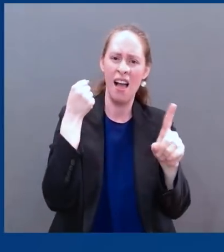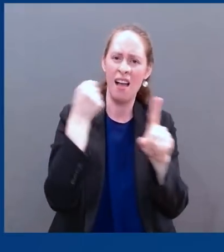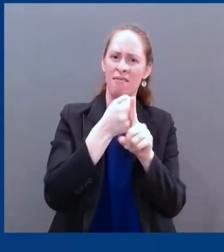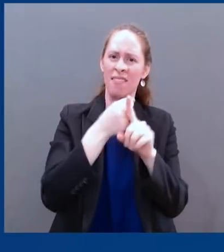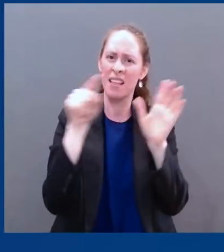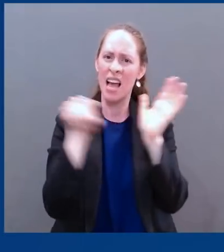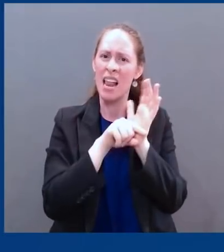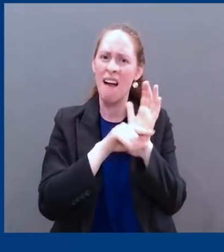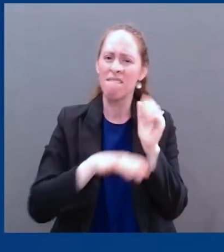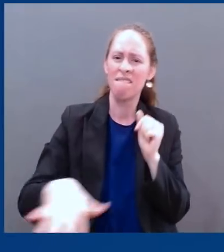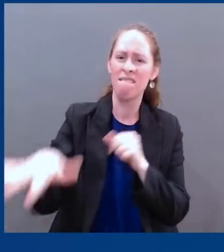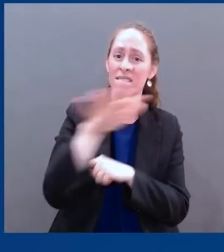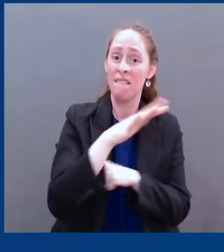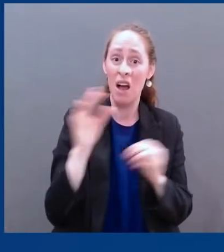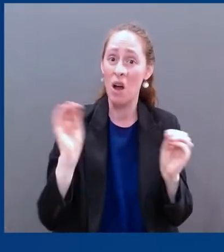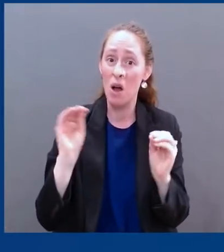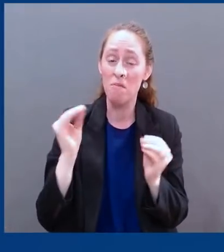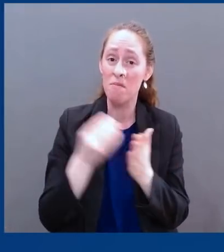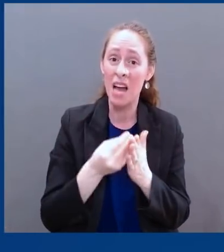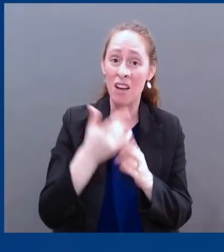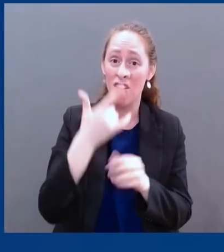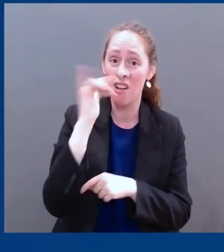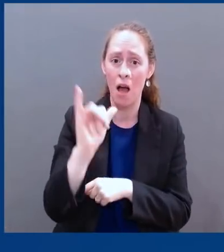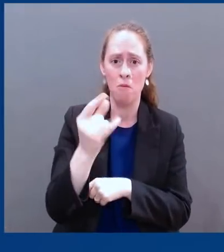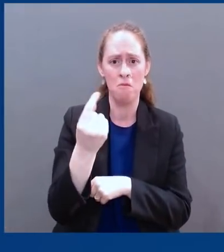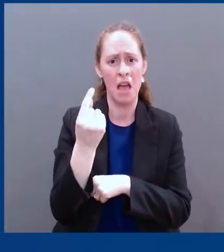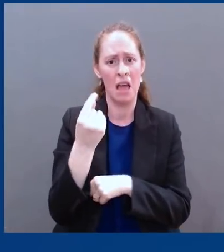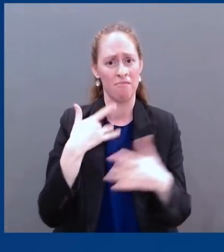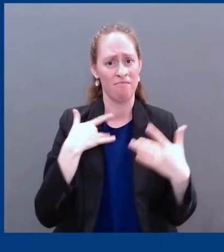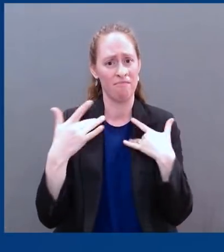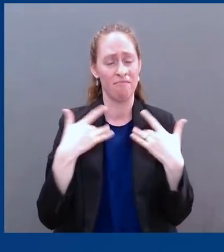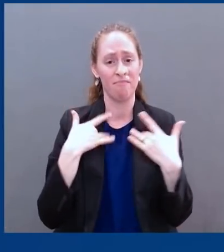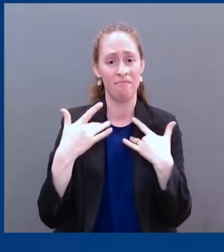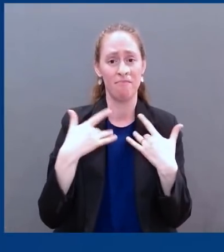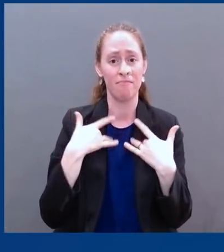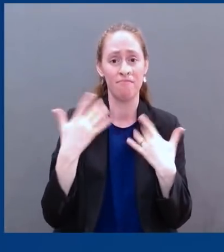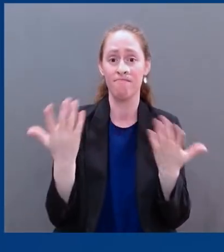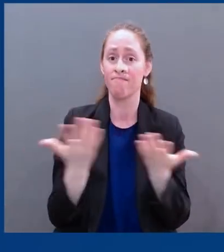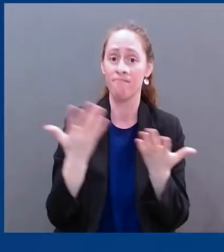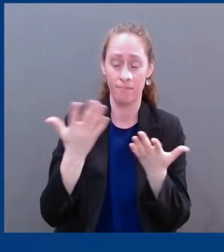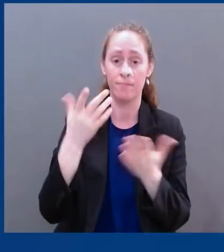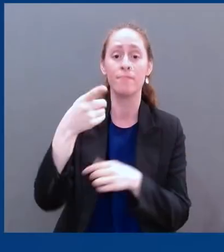we had to cut the supply of monoclonal antibody treatments that we had distributed in the past to every state.